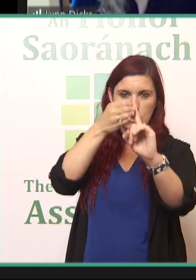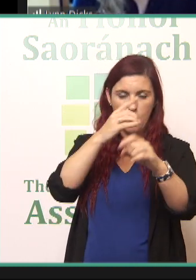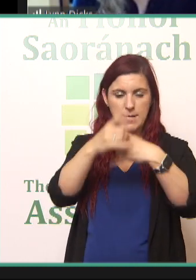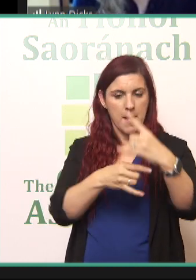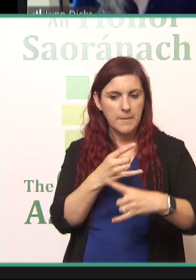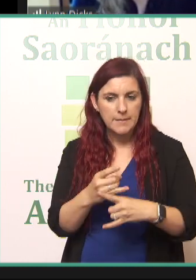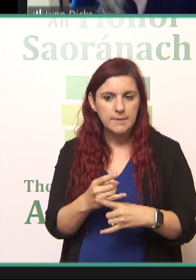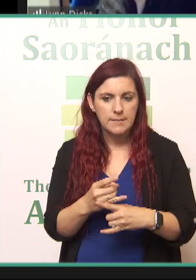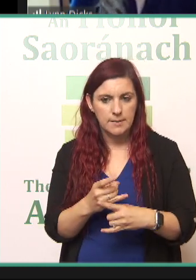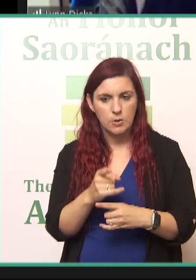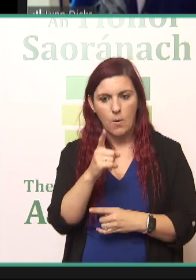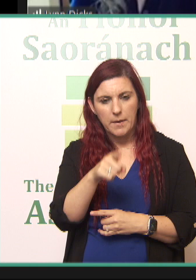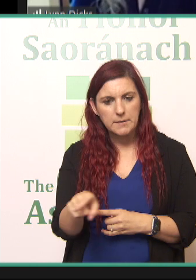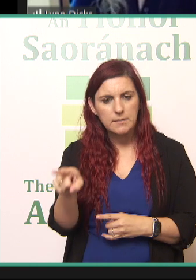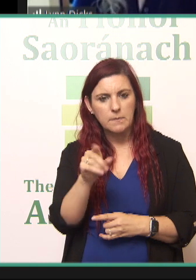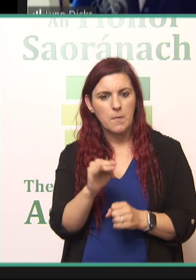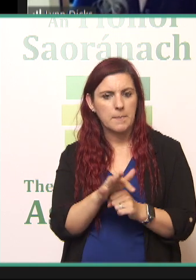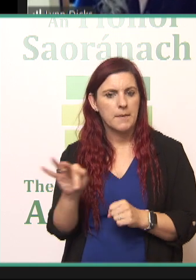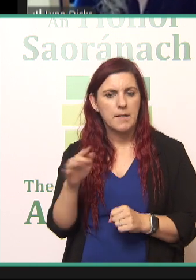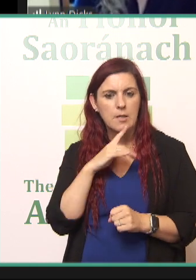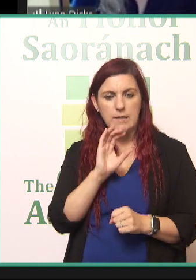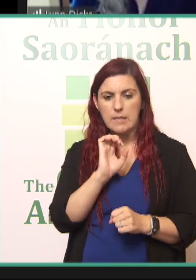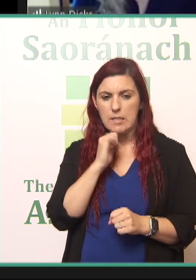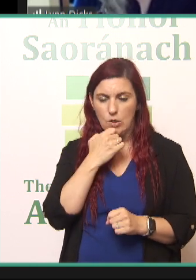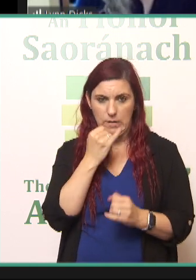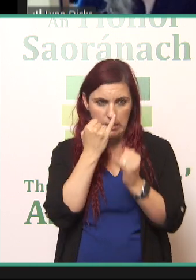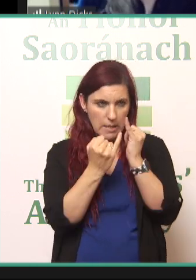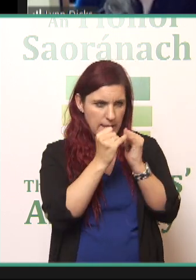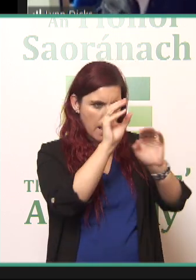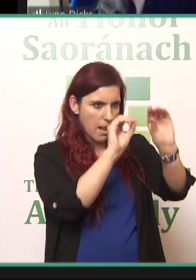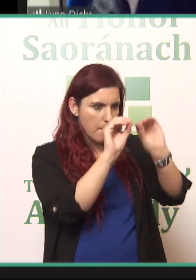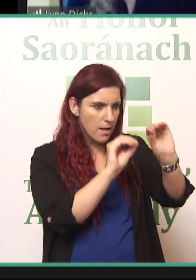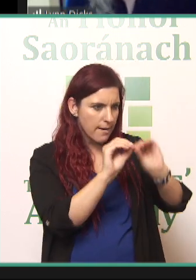of results from some very serious and detailed modeling of the way that biodiversity is declining